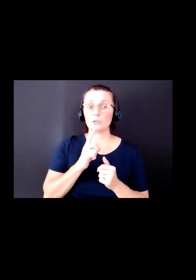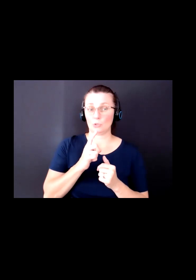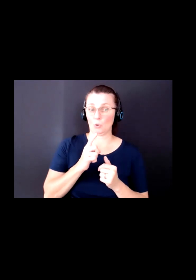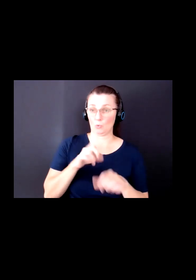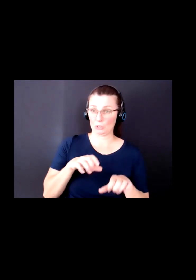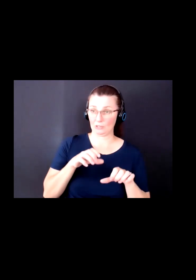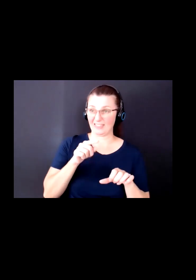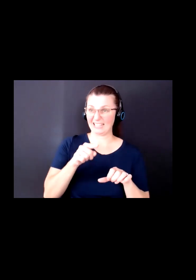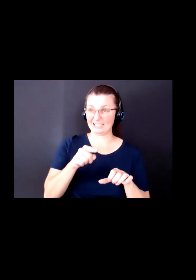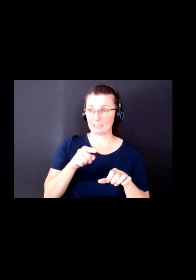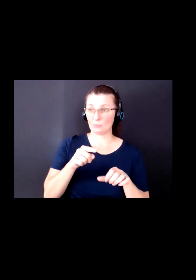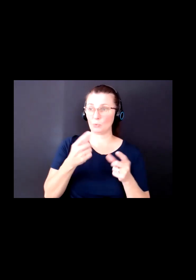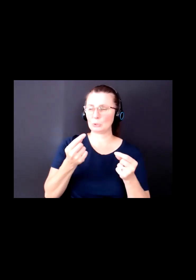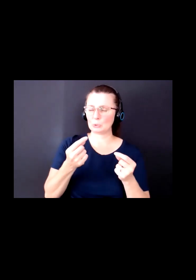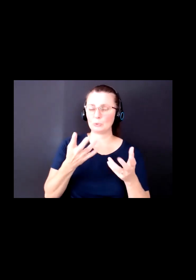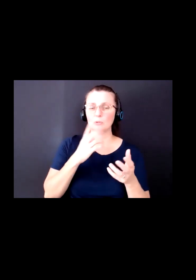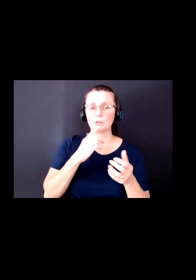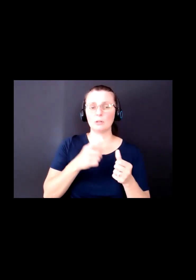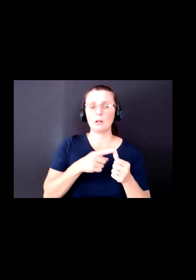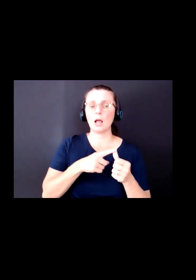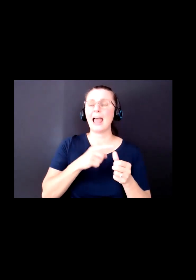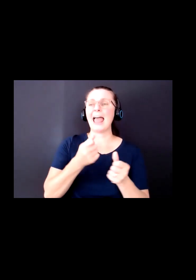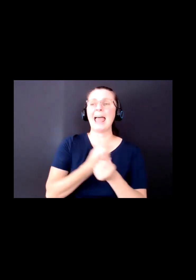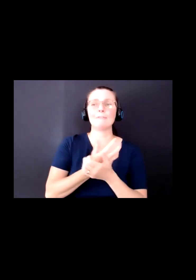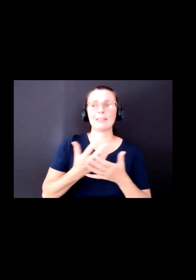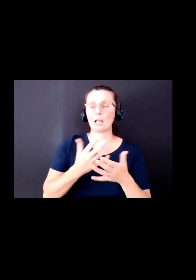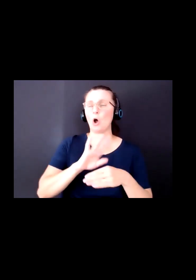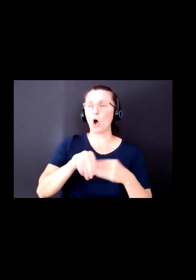You know, do you have printed or written materials, brochures, fact